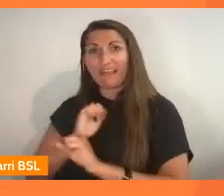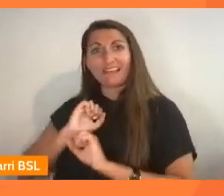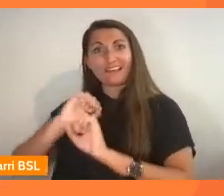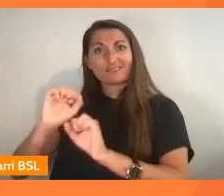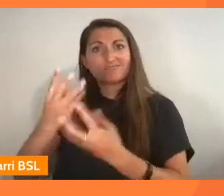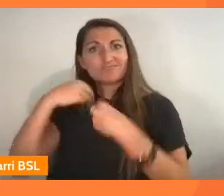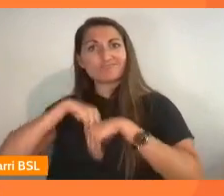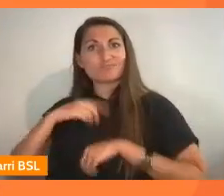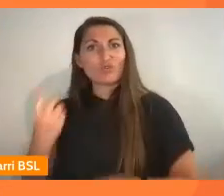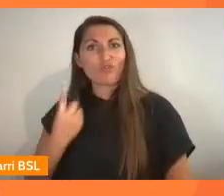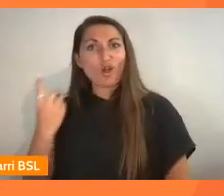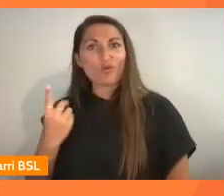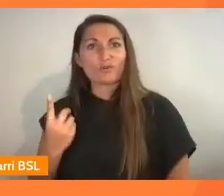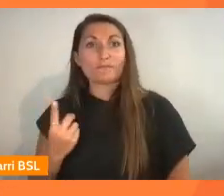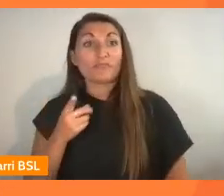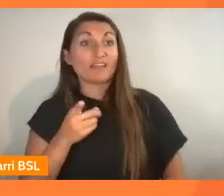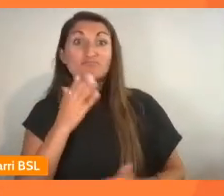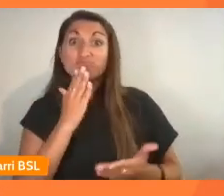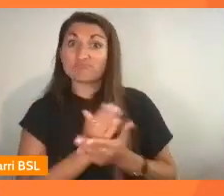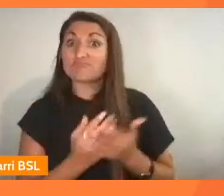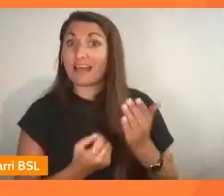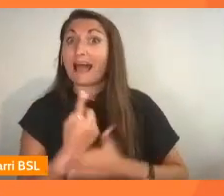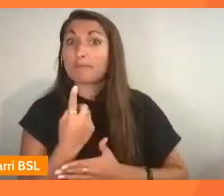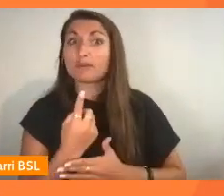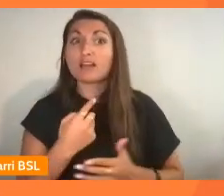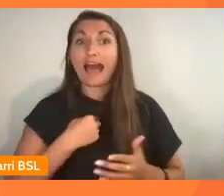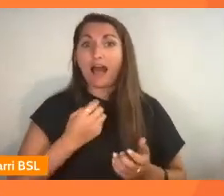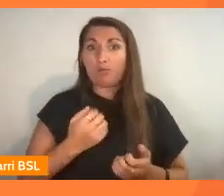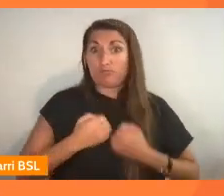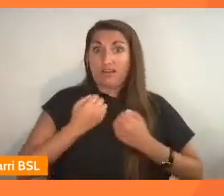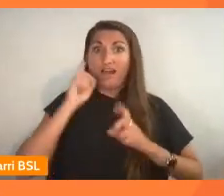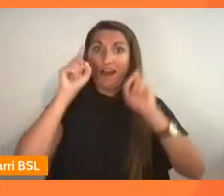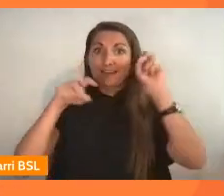So we had ideas, they got changed by the sound artists ideas.